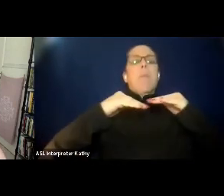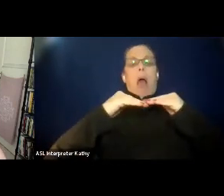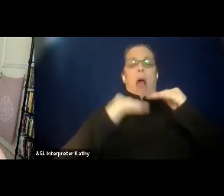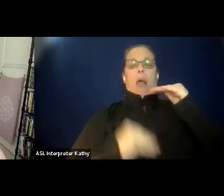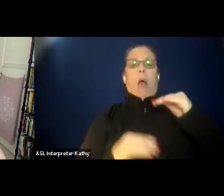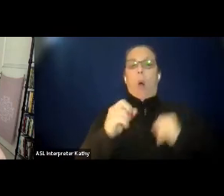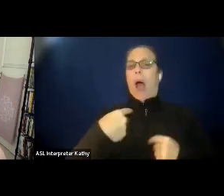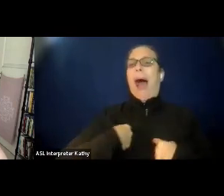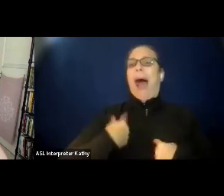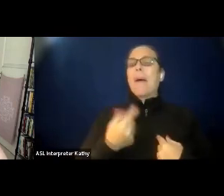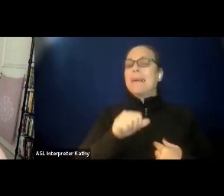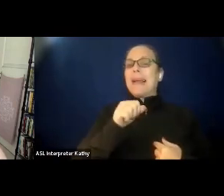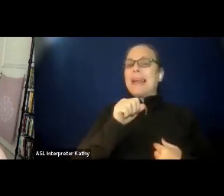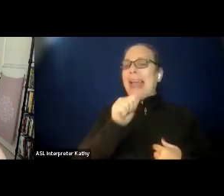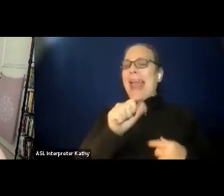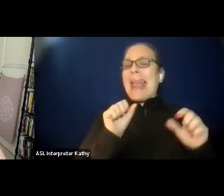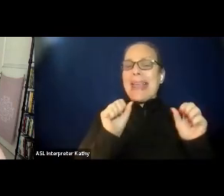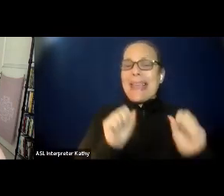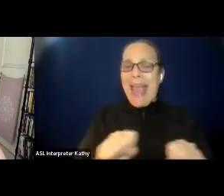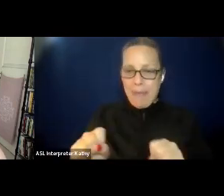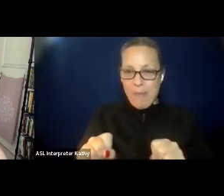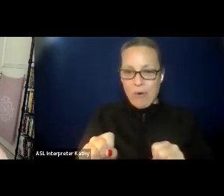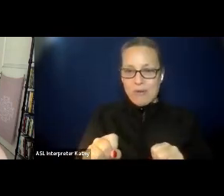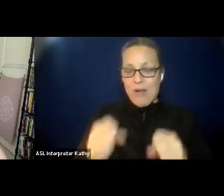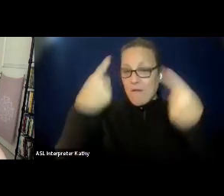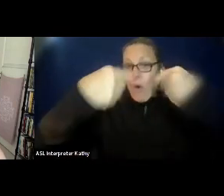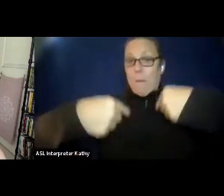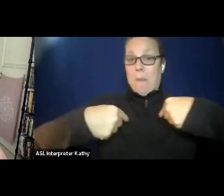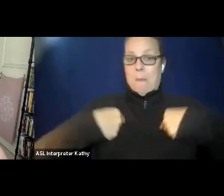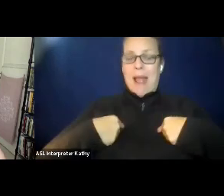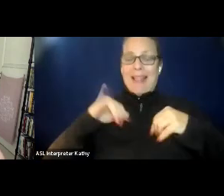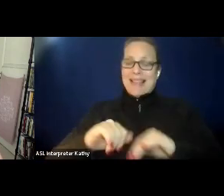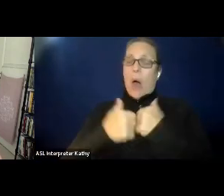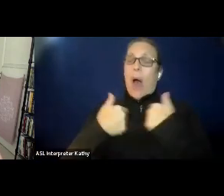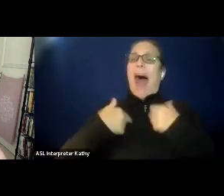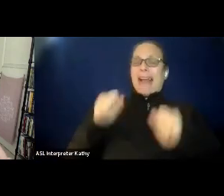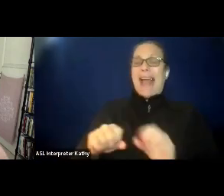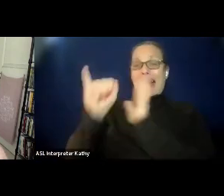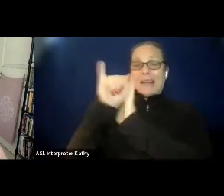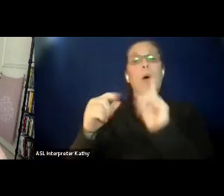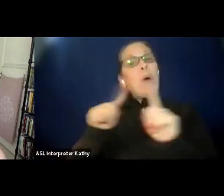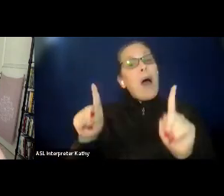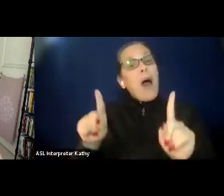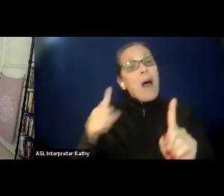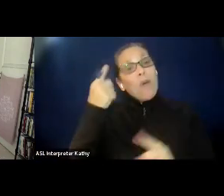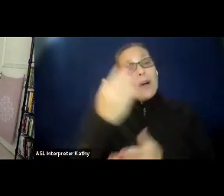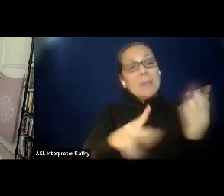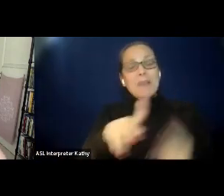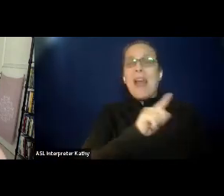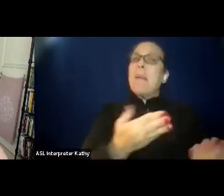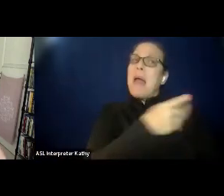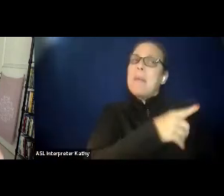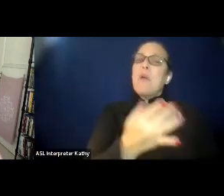for me to say I'm disabled is not me saying I'm less than, I'm incapable. So for me, that's what I identify as.